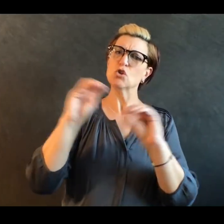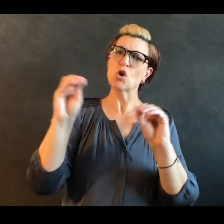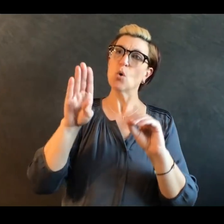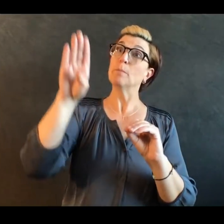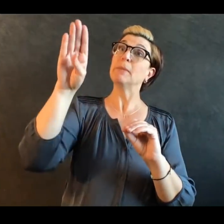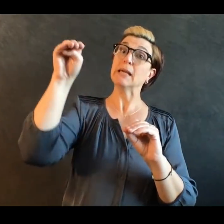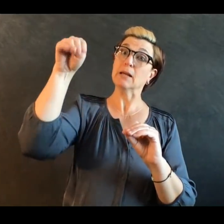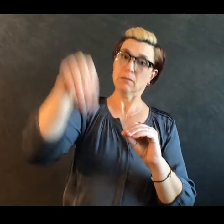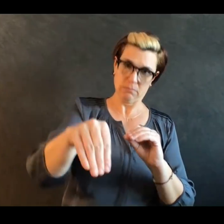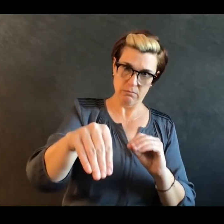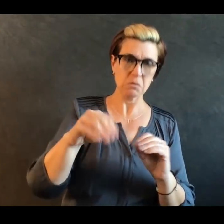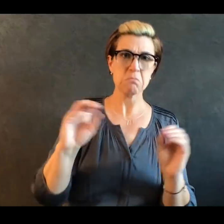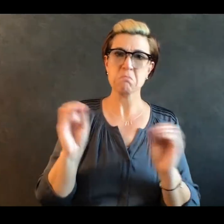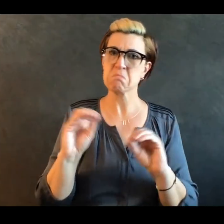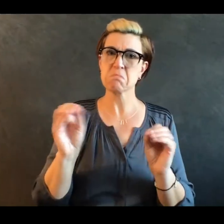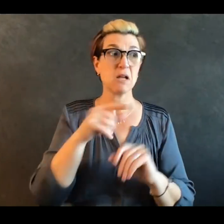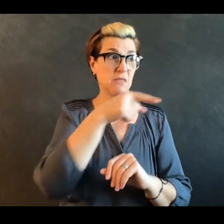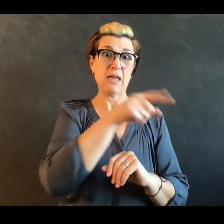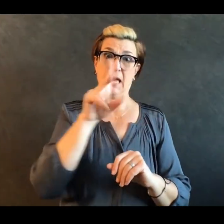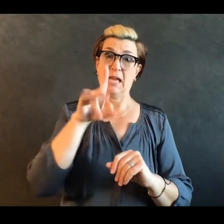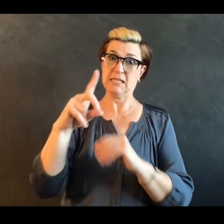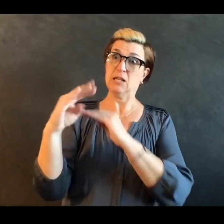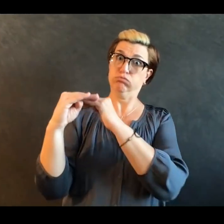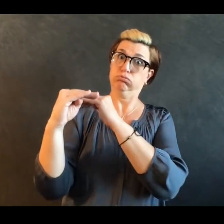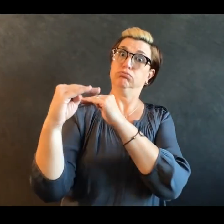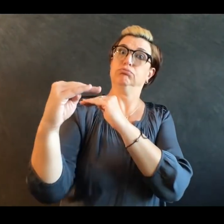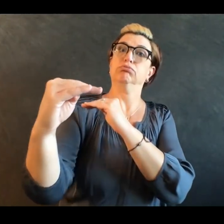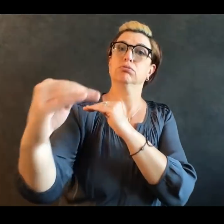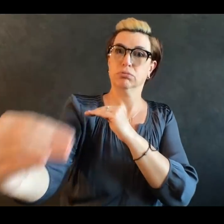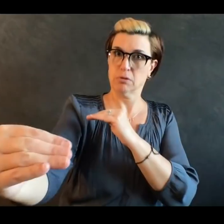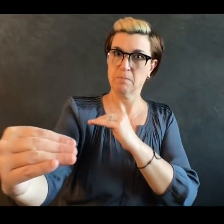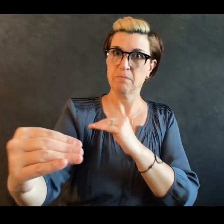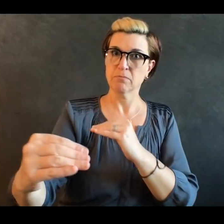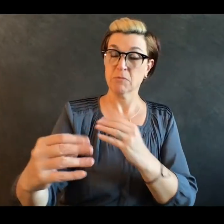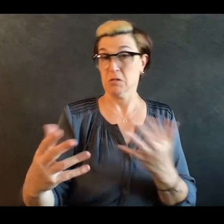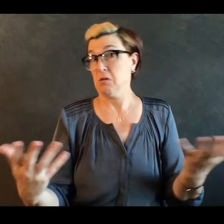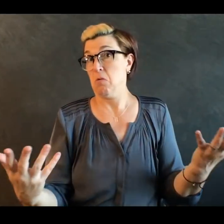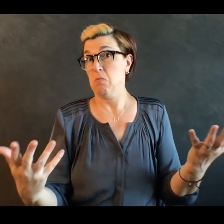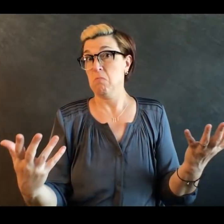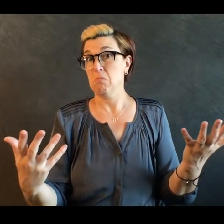to decrease and keep the new cases down so each of these into individual states